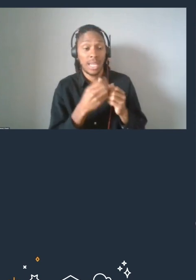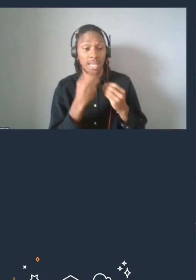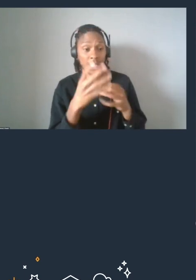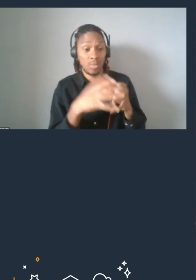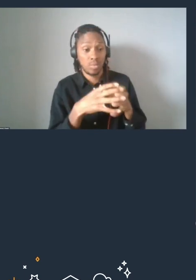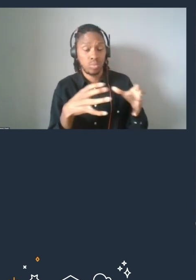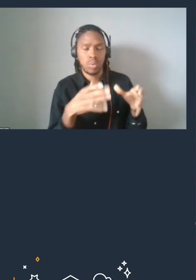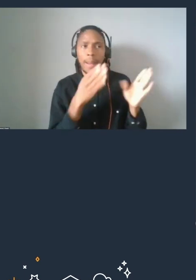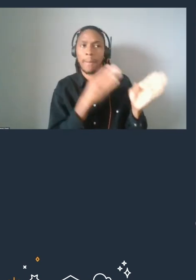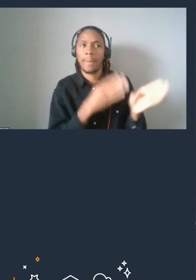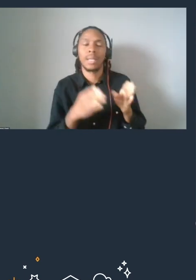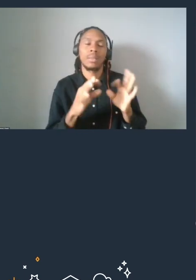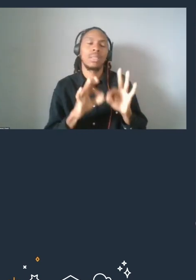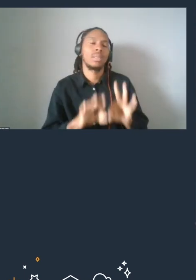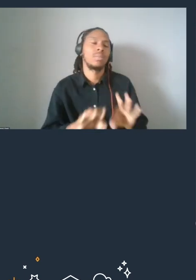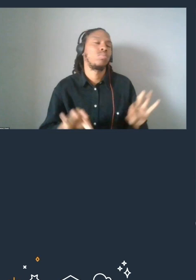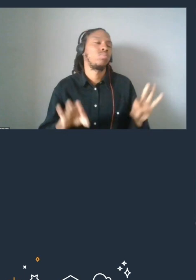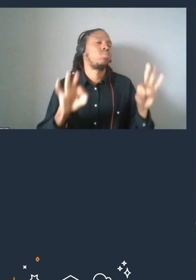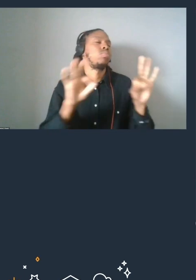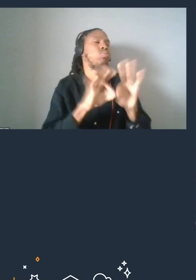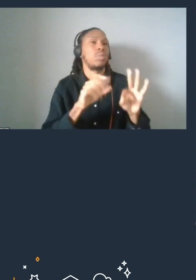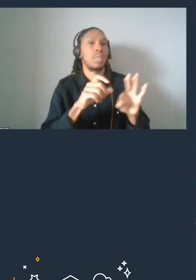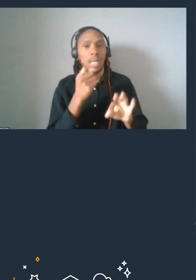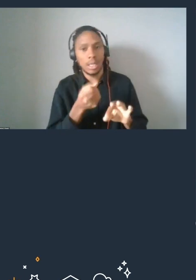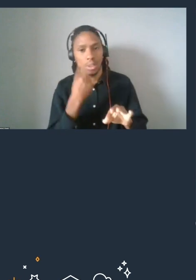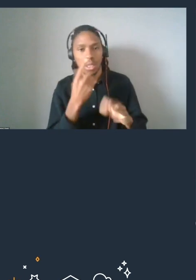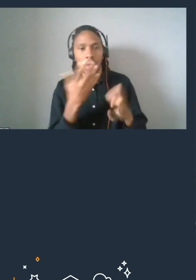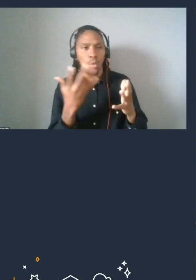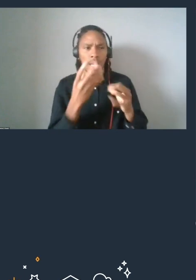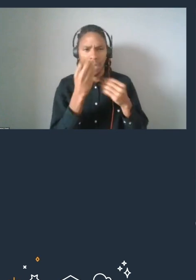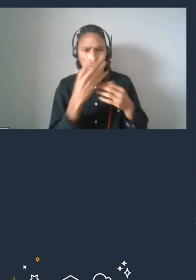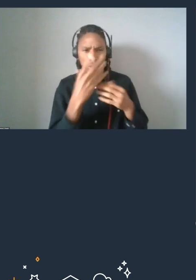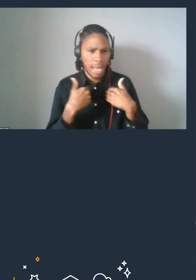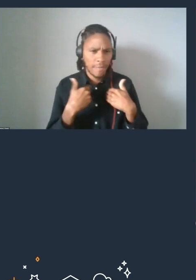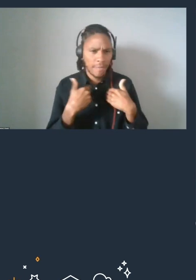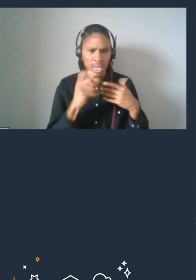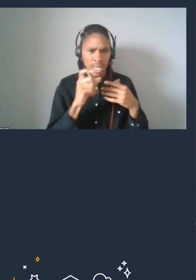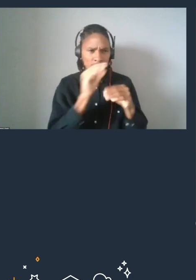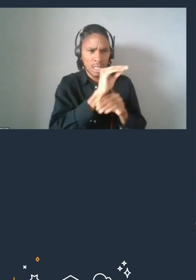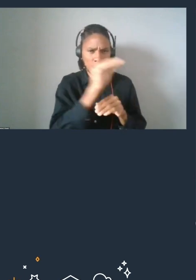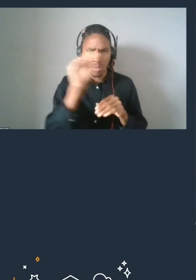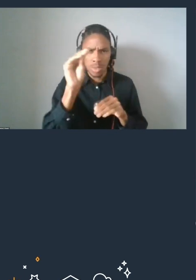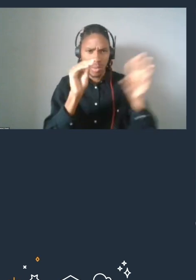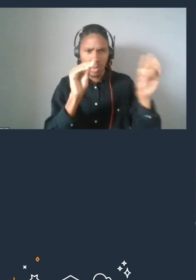You really want to understand, what data do you have, what needs to be moved, and maybe, what doesn't need to be moved?